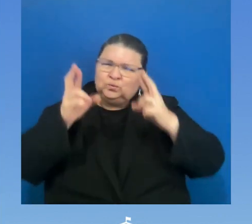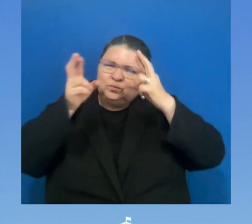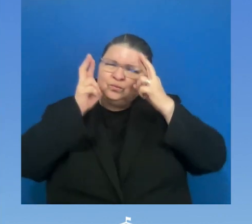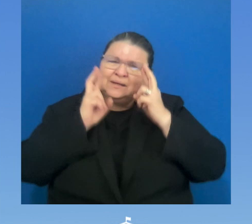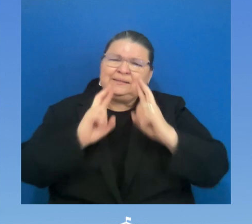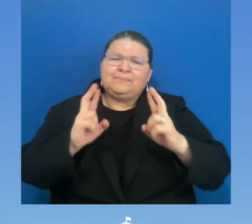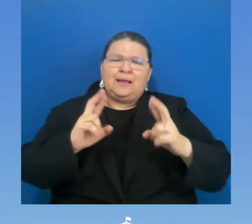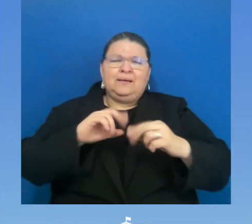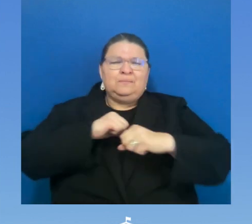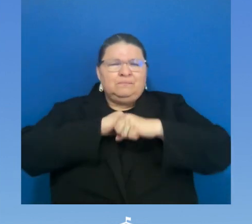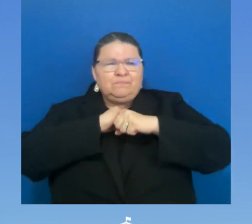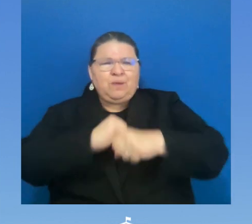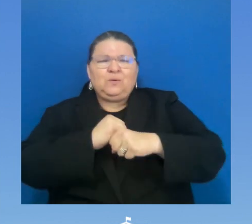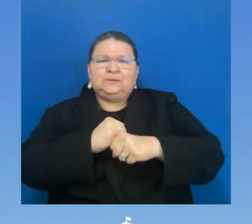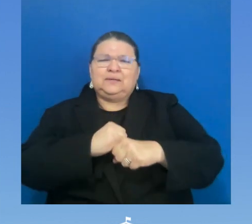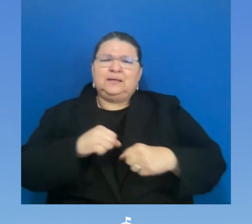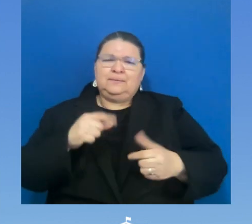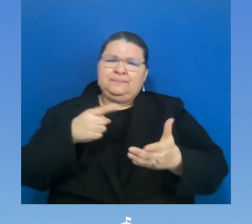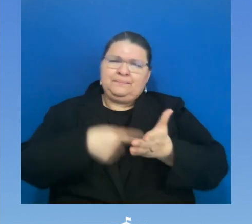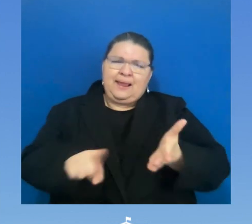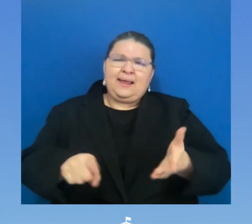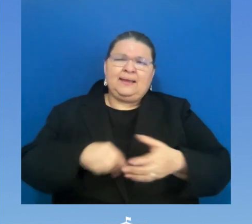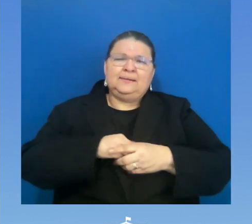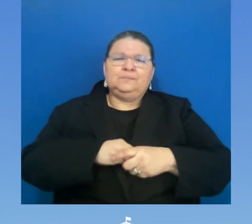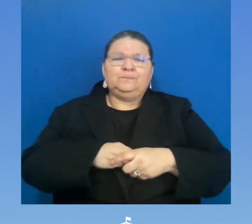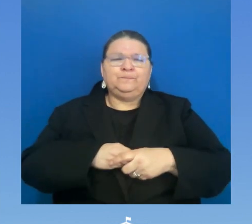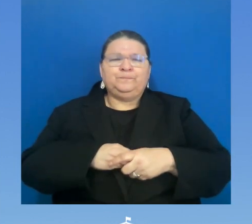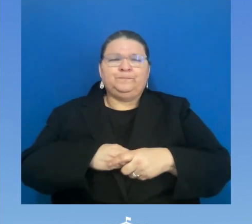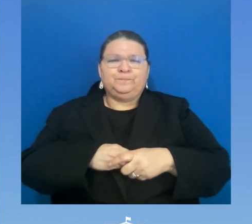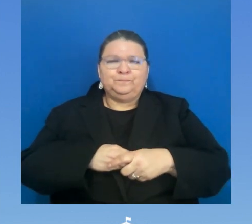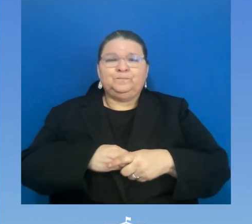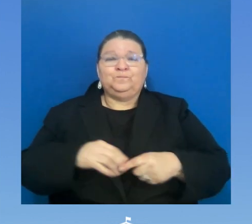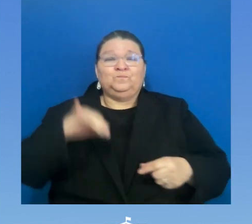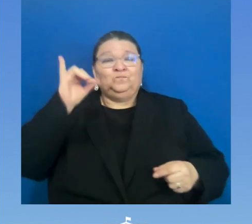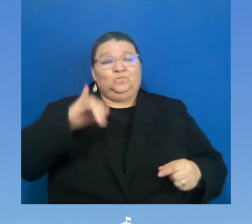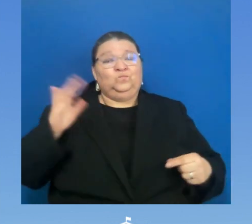Ms. King: Hi, I'm Billie Jean King, and I wish I could be with you in person today